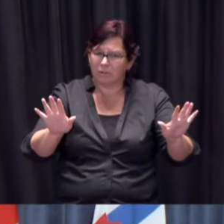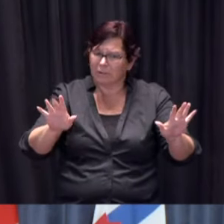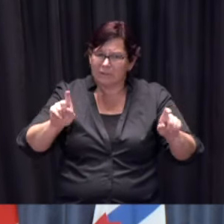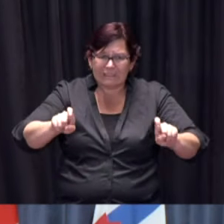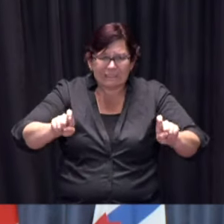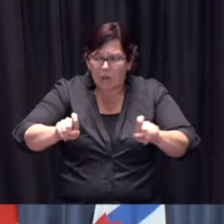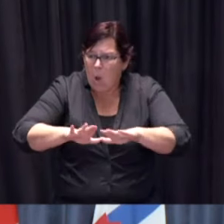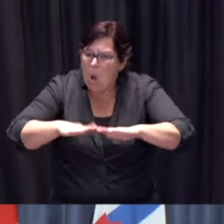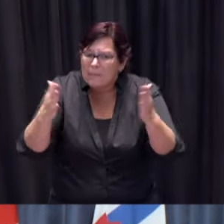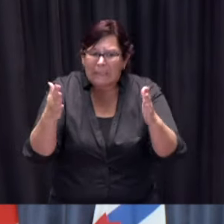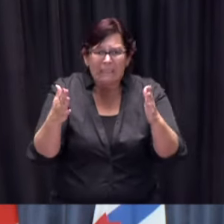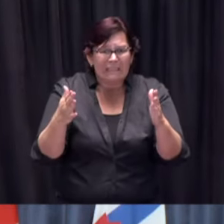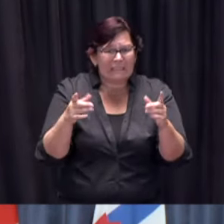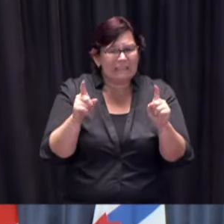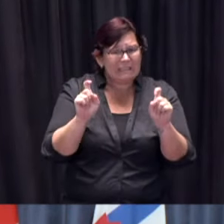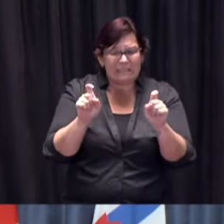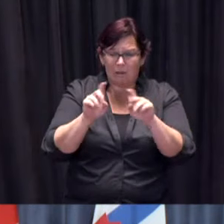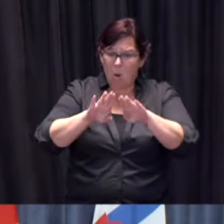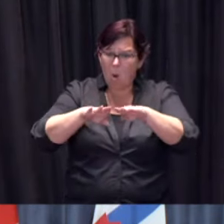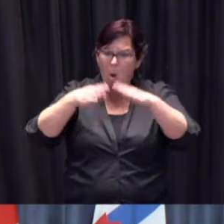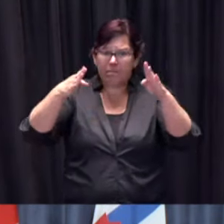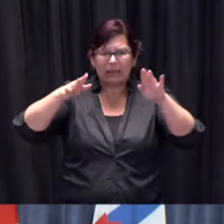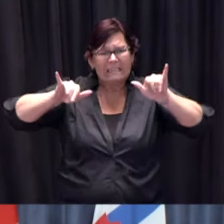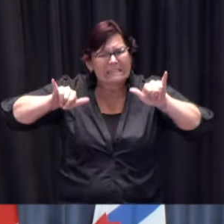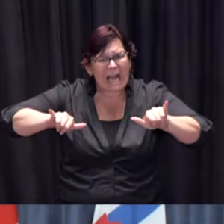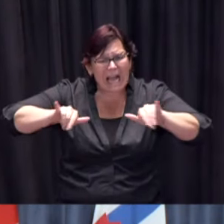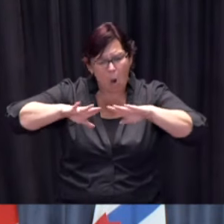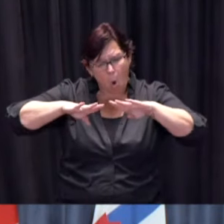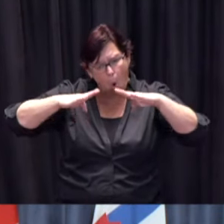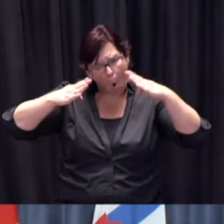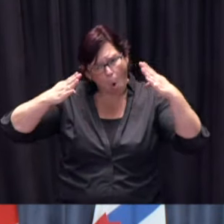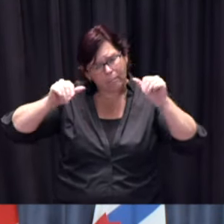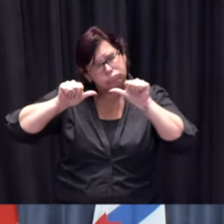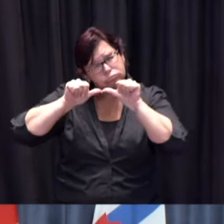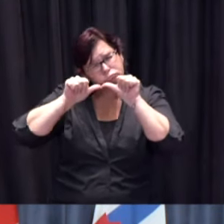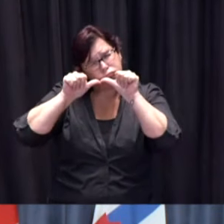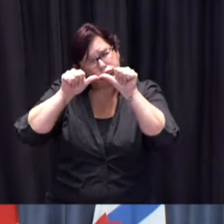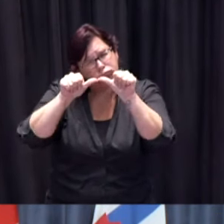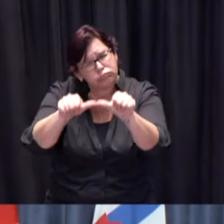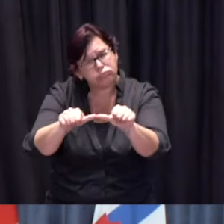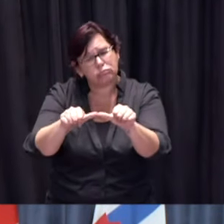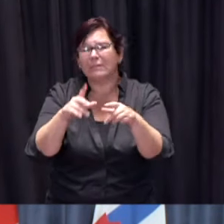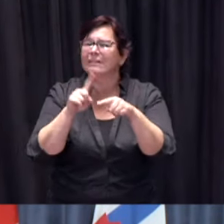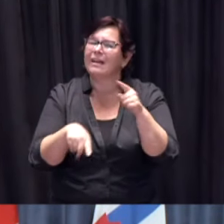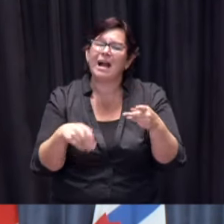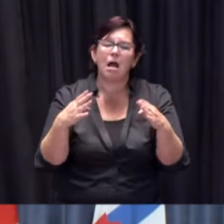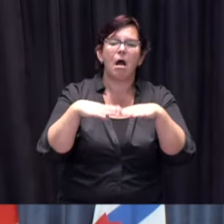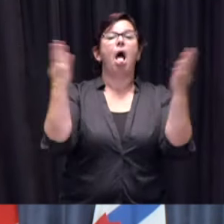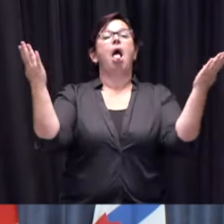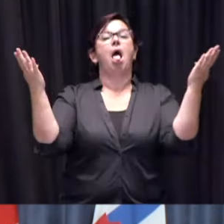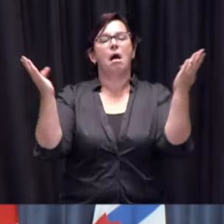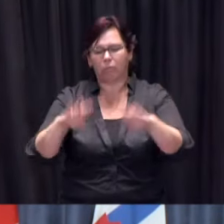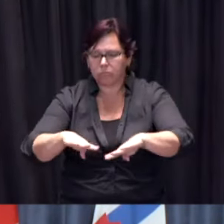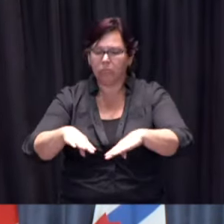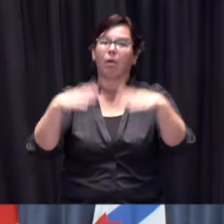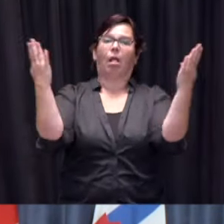They cannot afford further closure or simply to close down again.